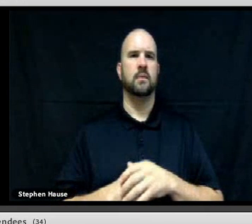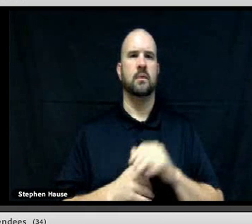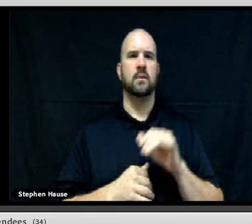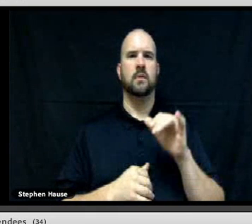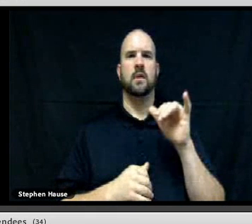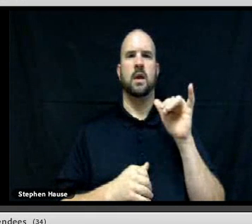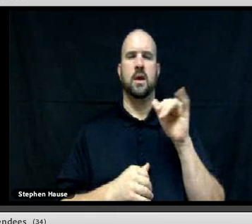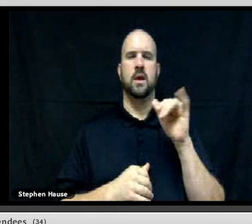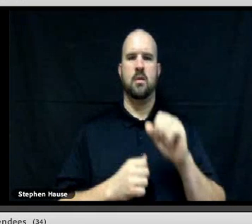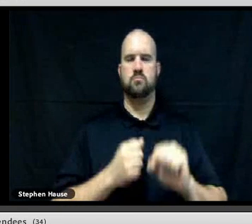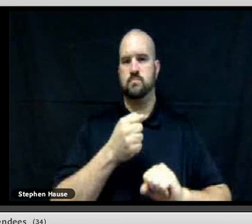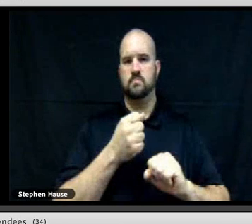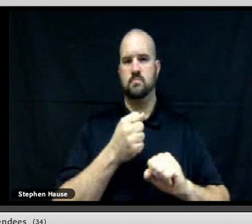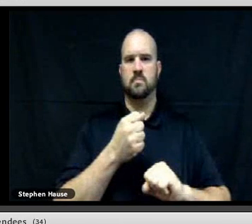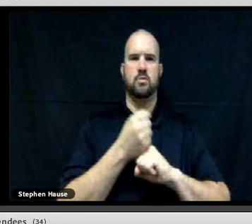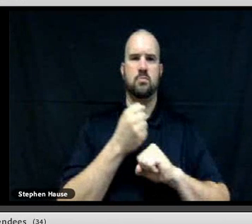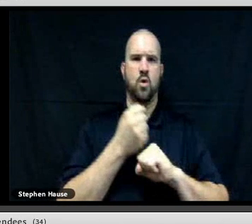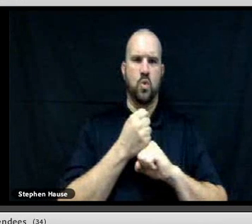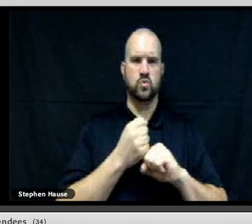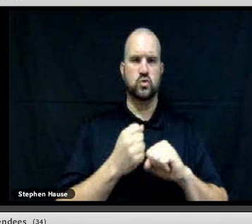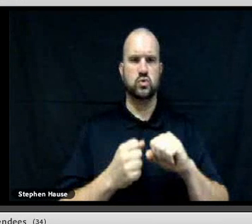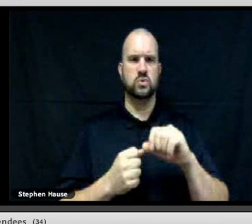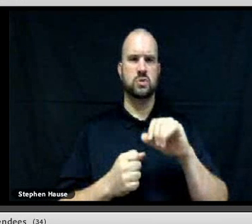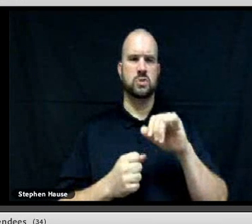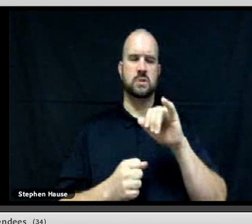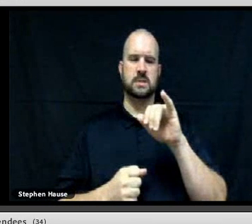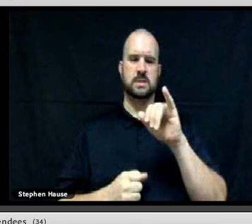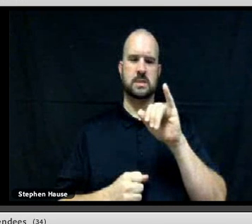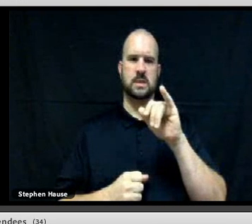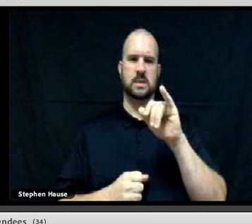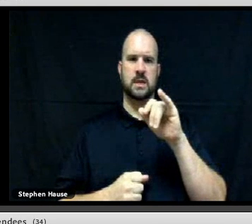so the ability to perform a search over a diverse set of metadata records, uh,